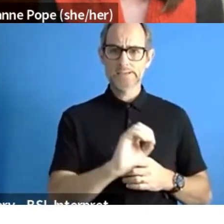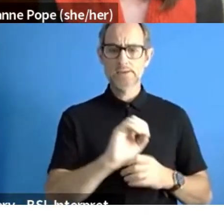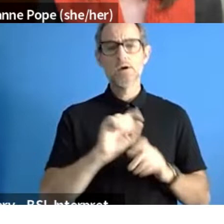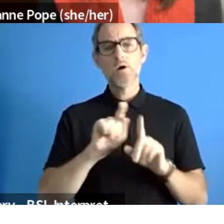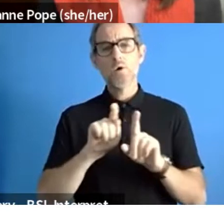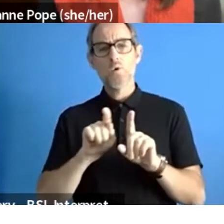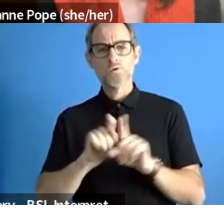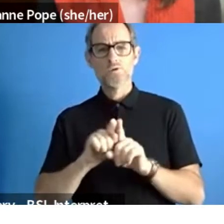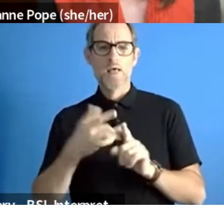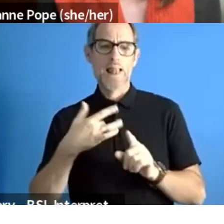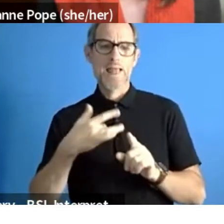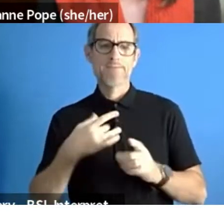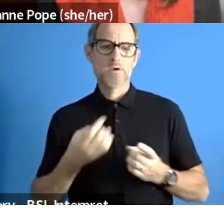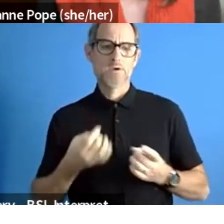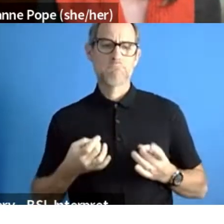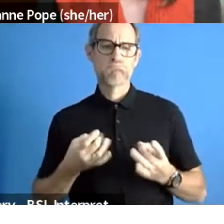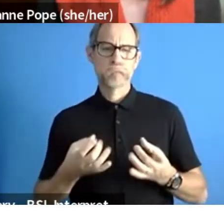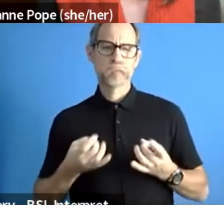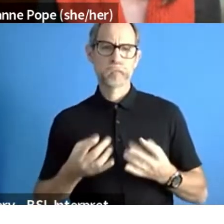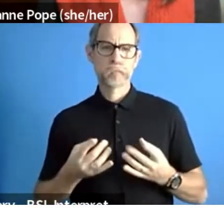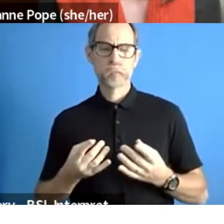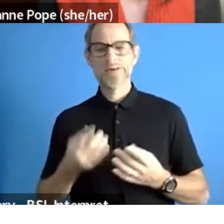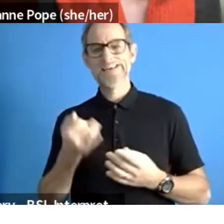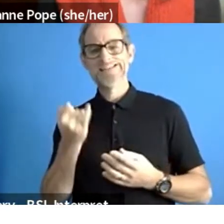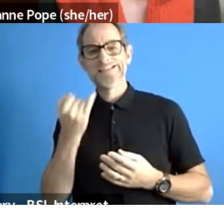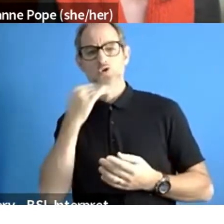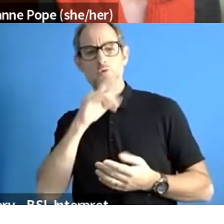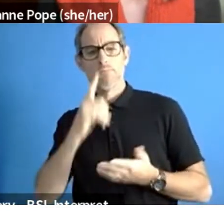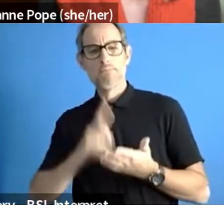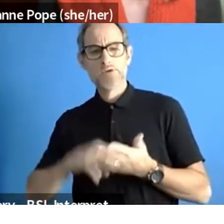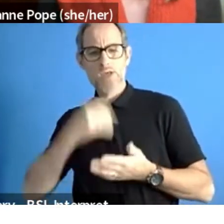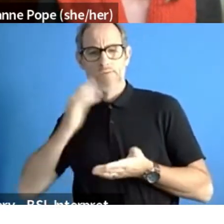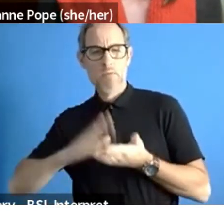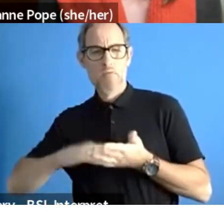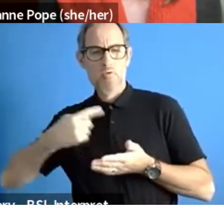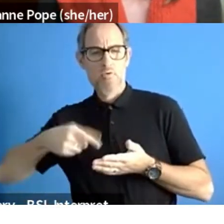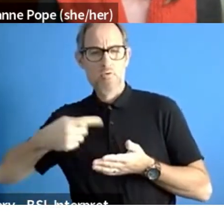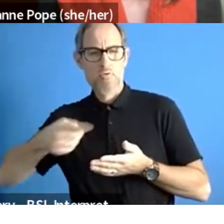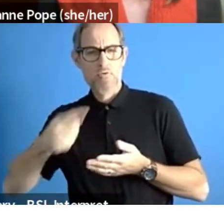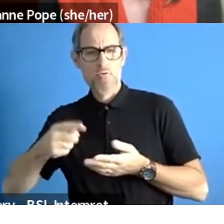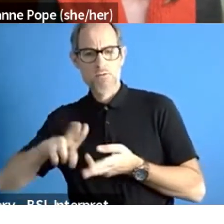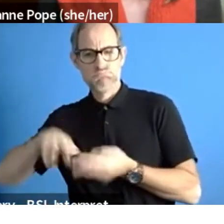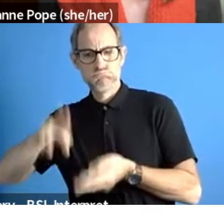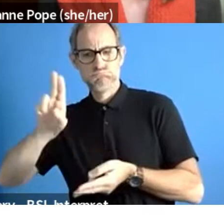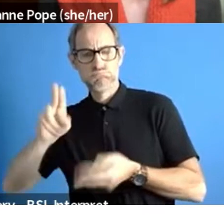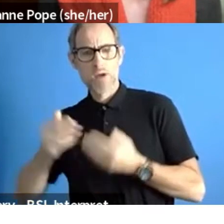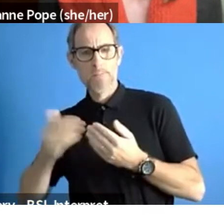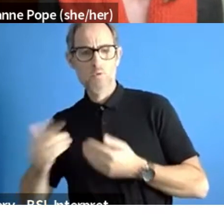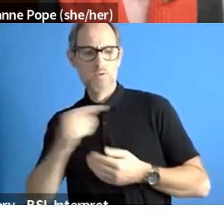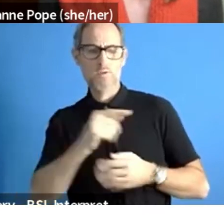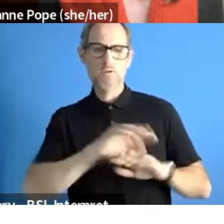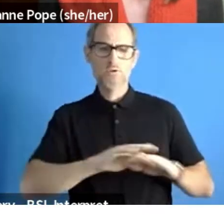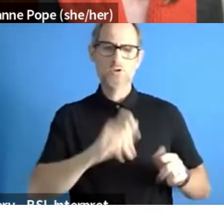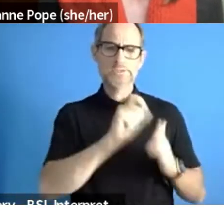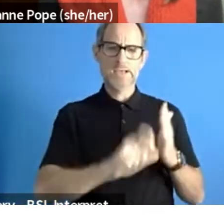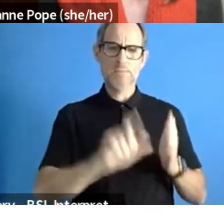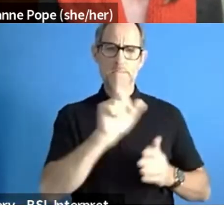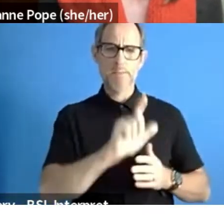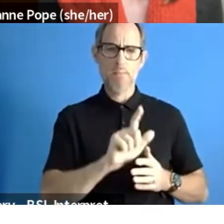Living costs are nearly 600 pounds higher every month if you're disabled. You can see why